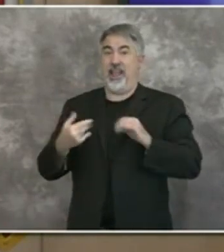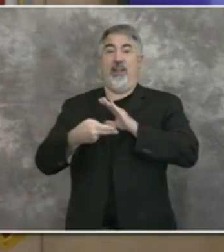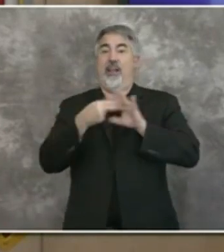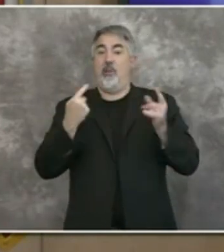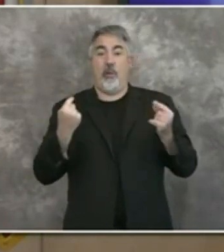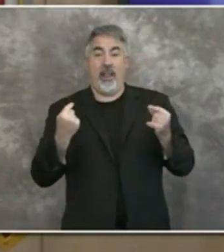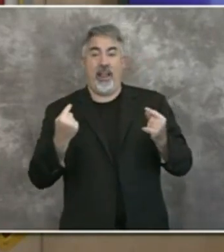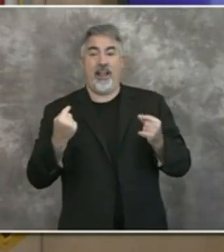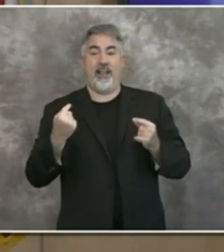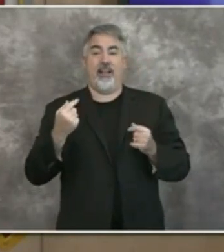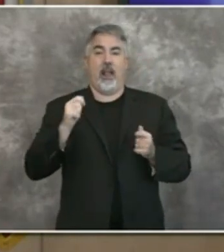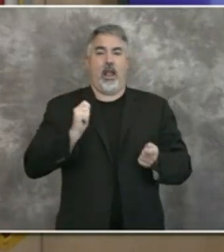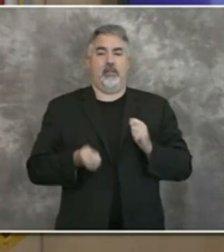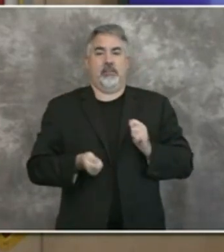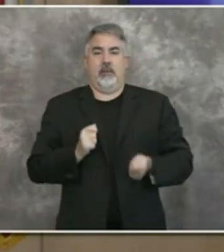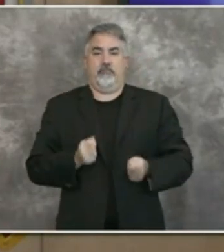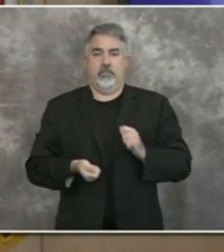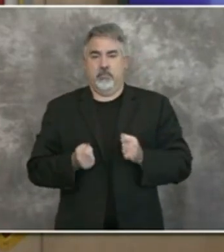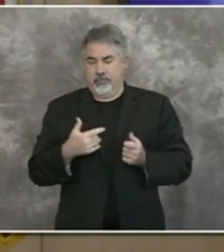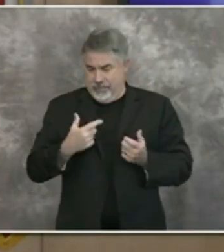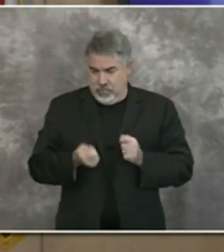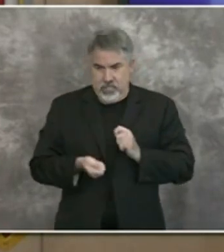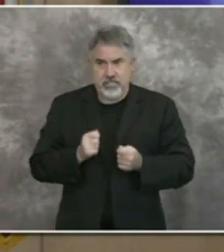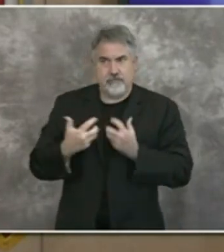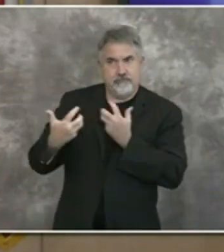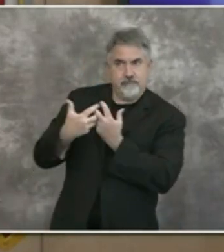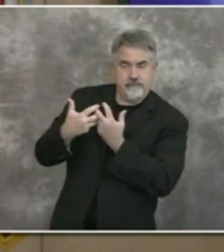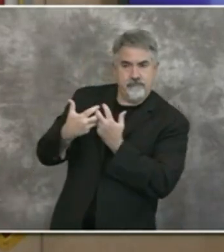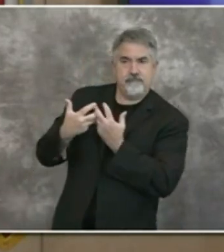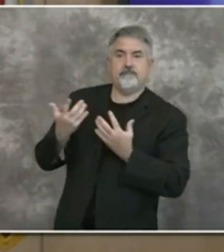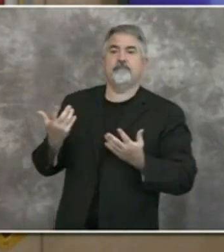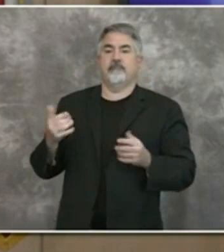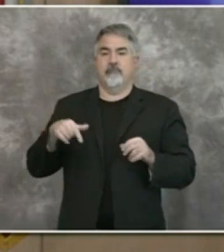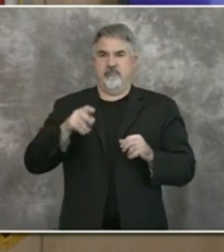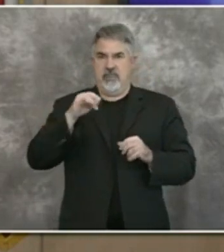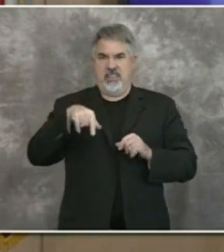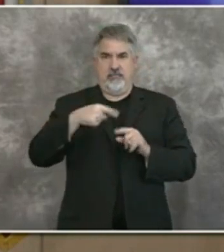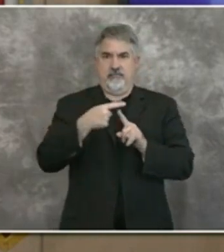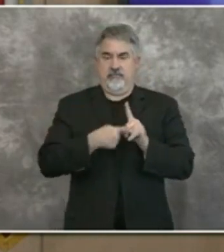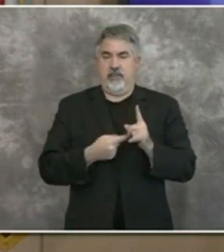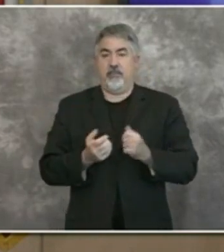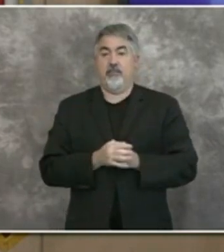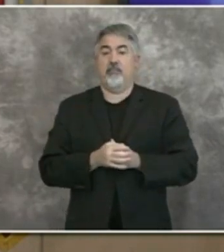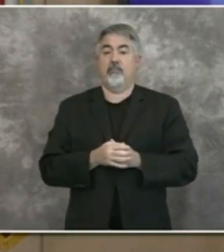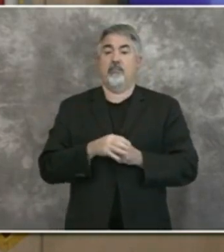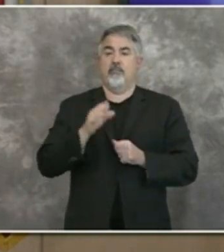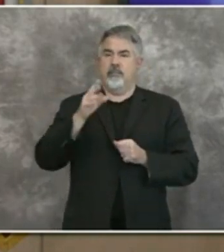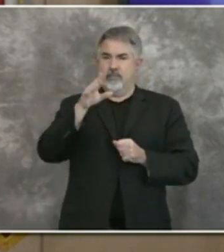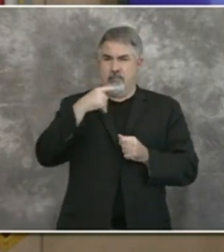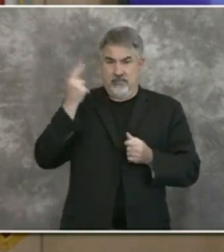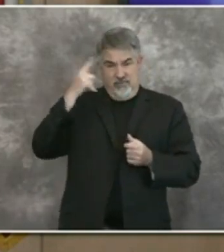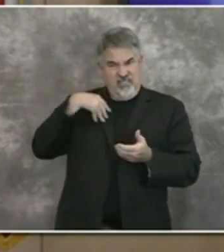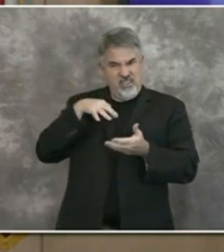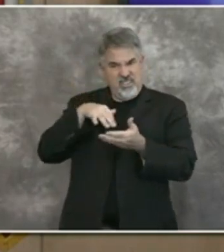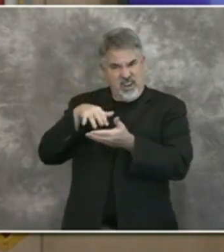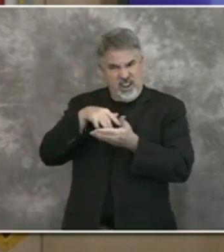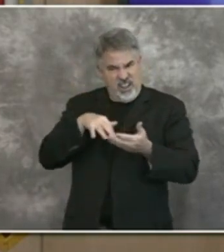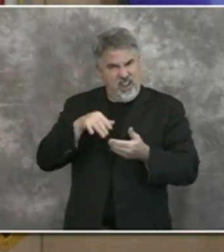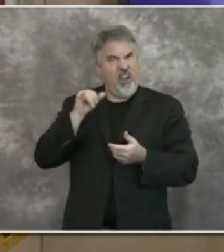FLATTEN THE CURVE MAYBE IN A MONTH OF ADAPTATION WITH THE OPERATING ASSUMPTION IS THAT WAS WE BEGIN TO LOOSEN SOME OF THESE WE CAN DO IT IN A WAY